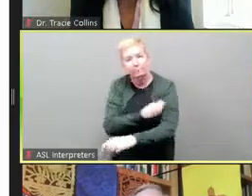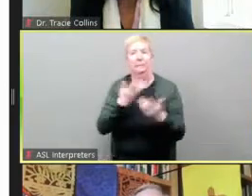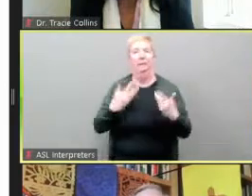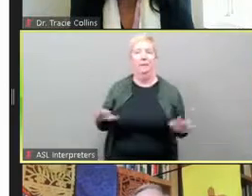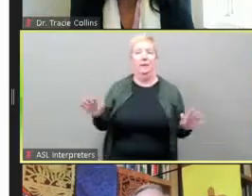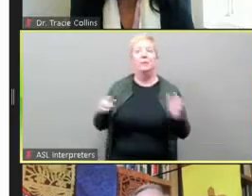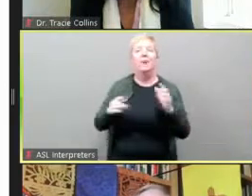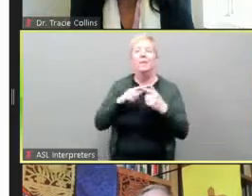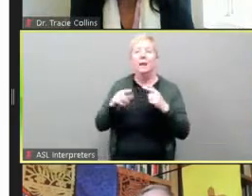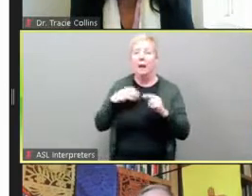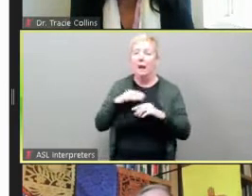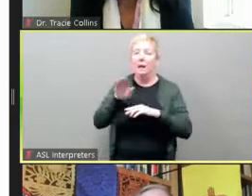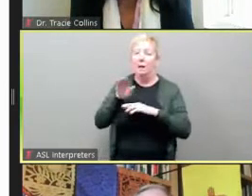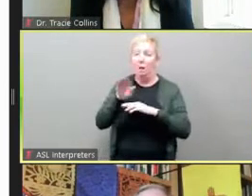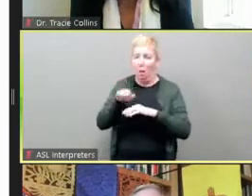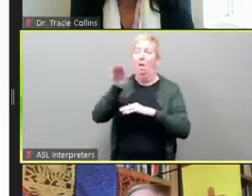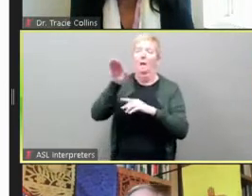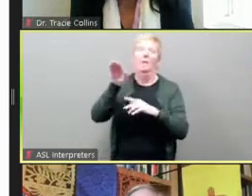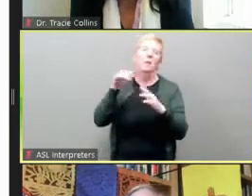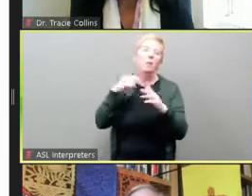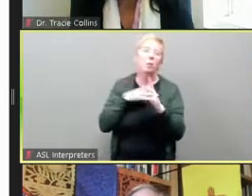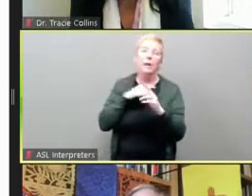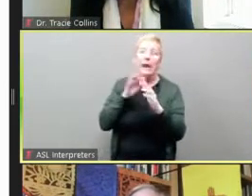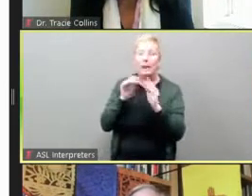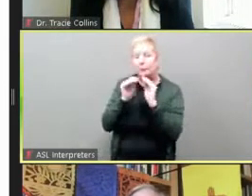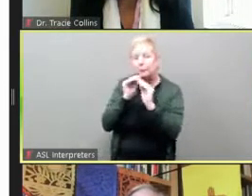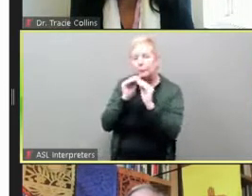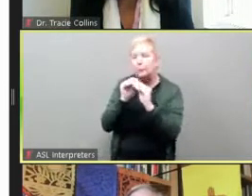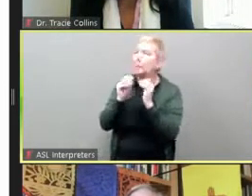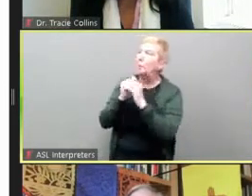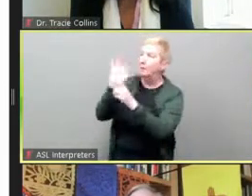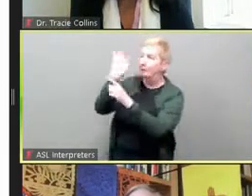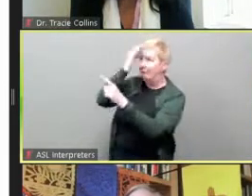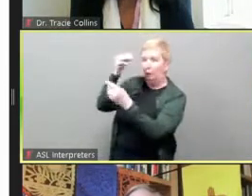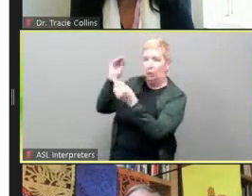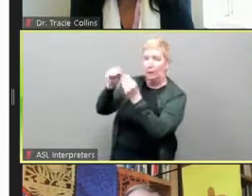there where we did some reconciliation with the federal database. Uh, but